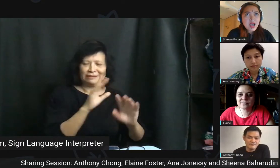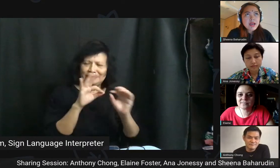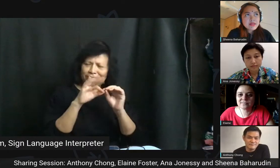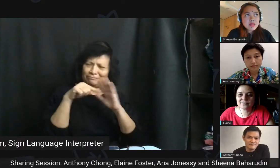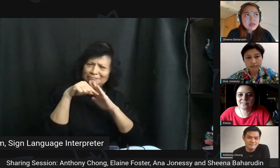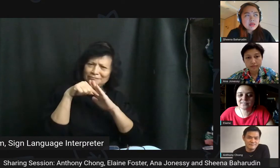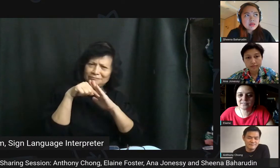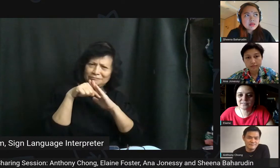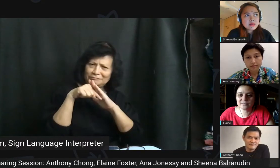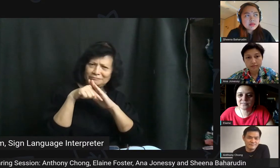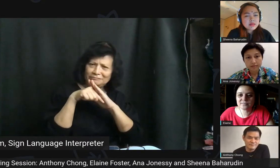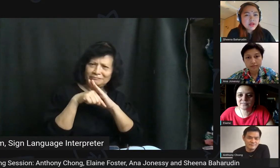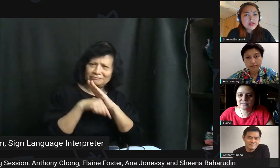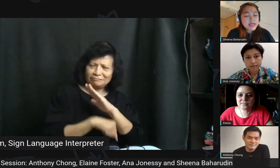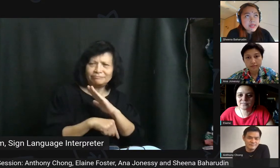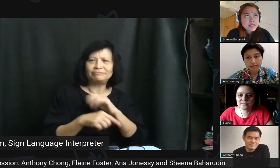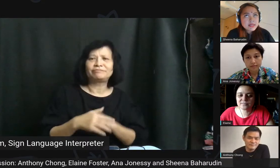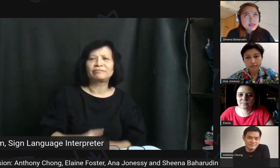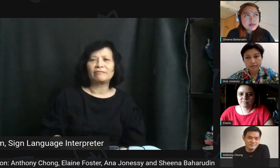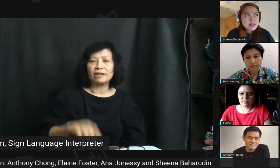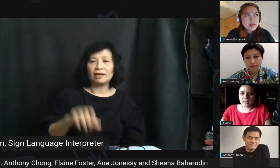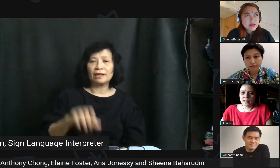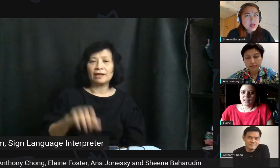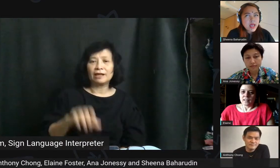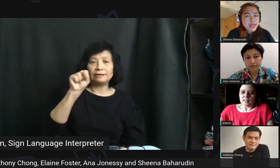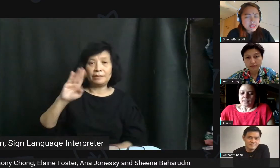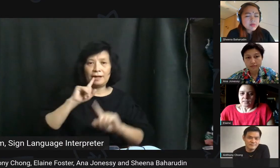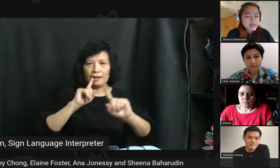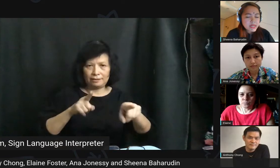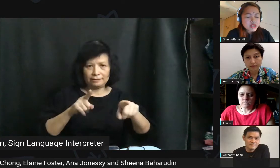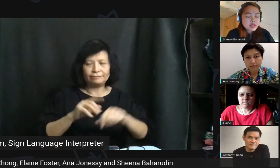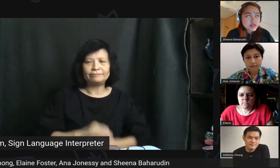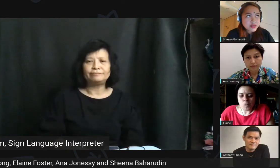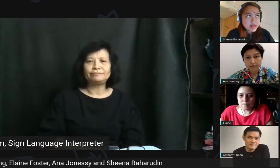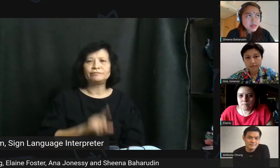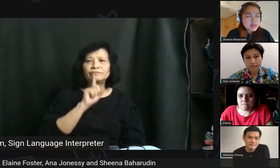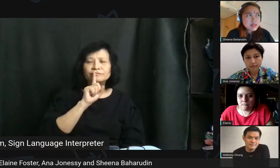I think there is an explanation to that.